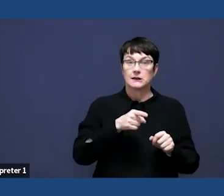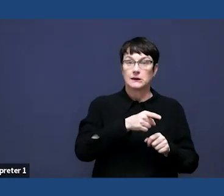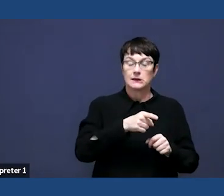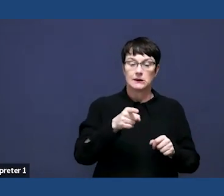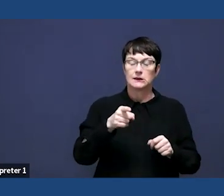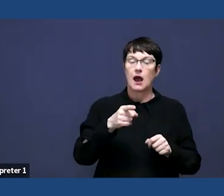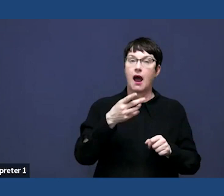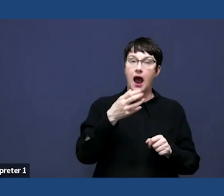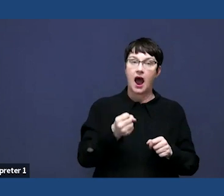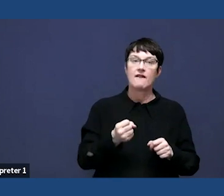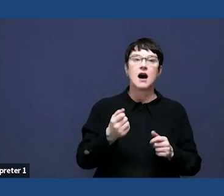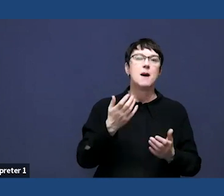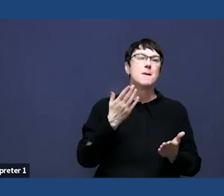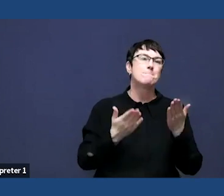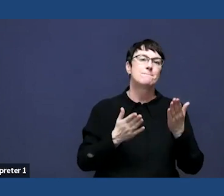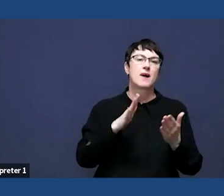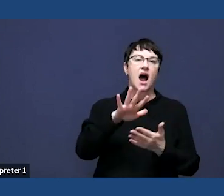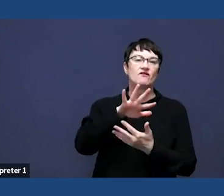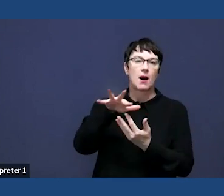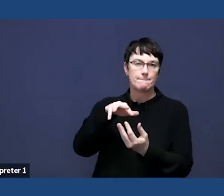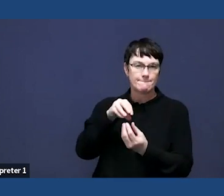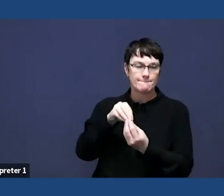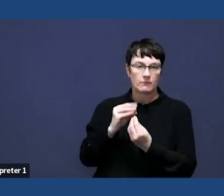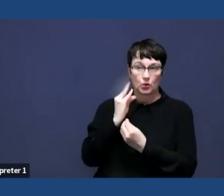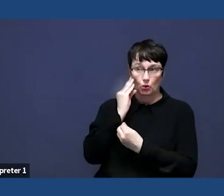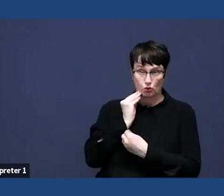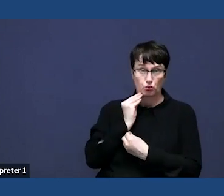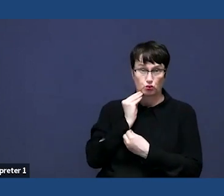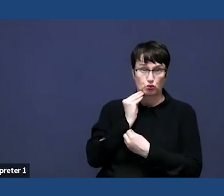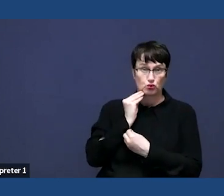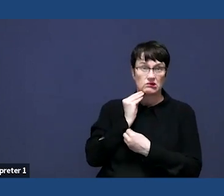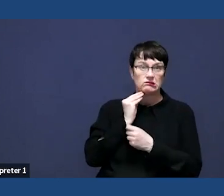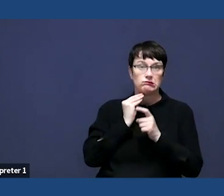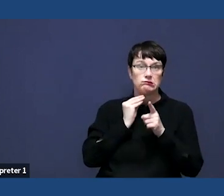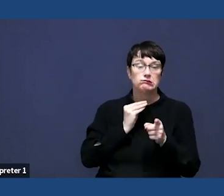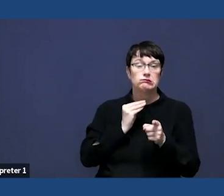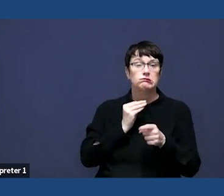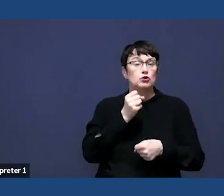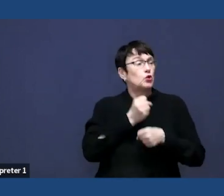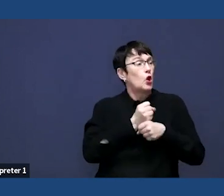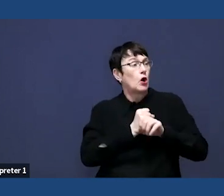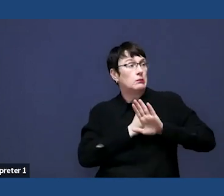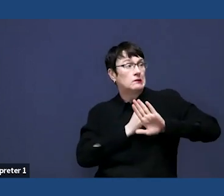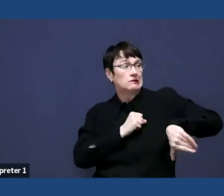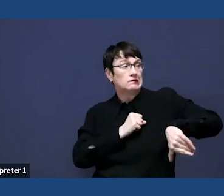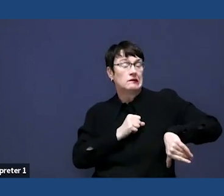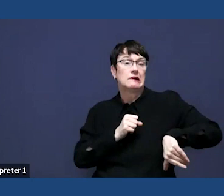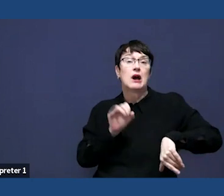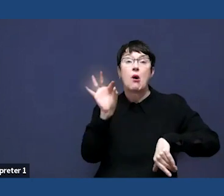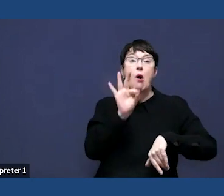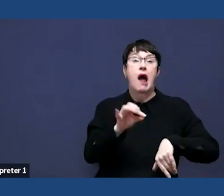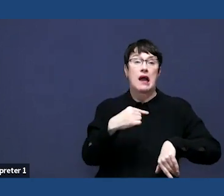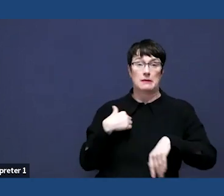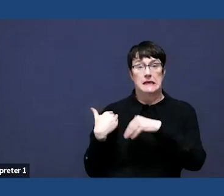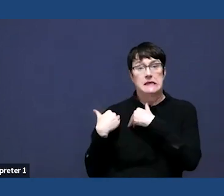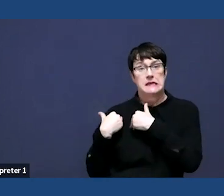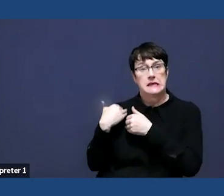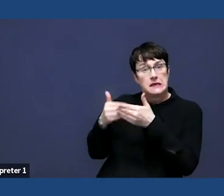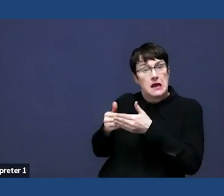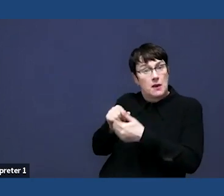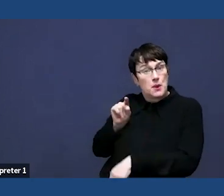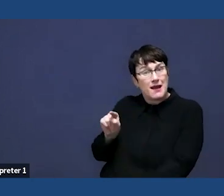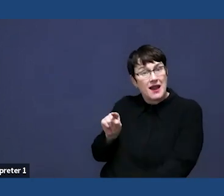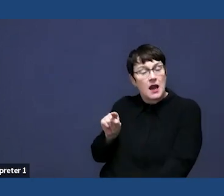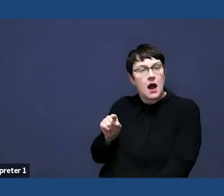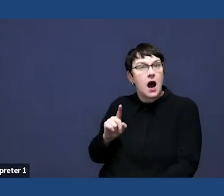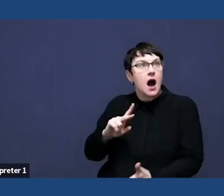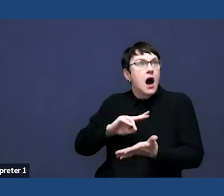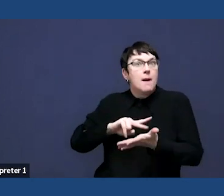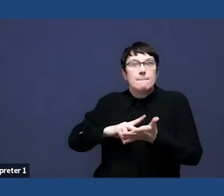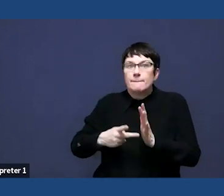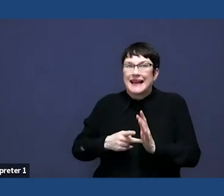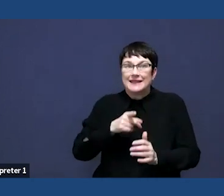By 2040 our estimates are within the US alone, that's going to be $290 billion per year in